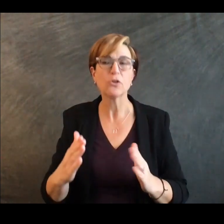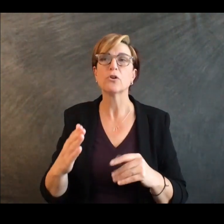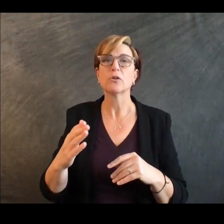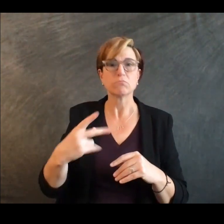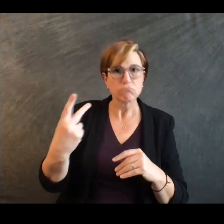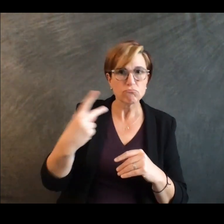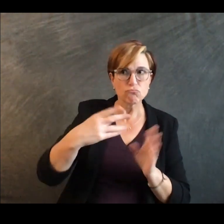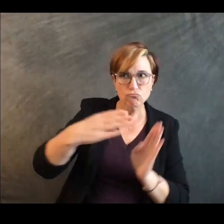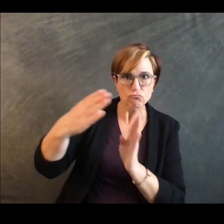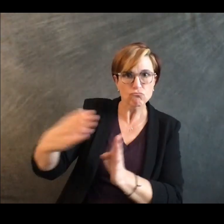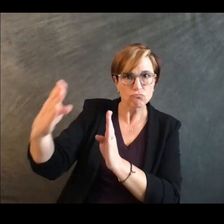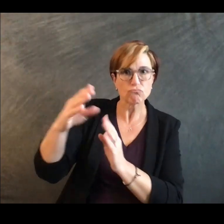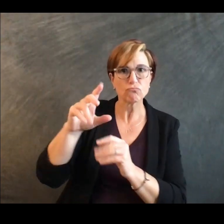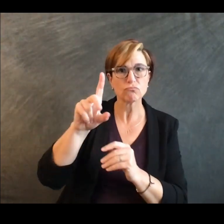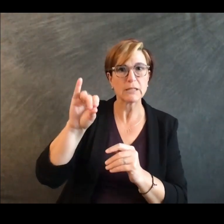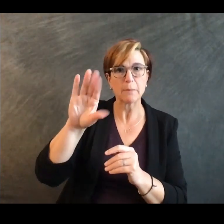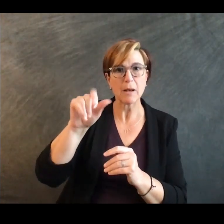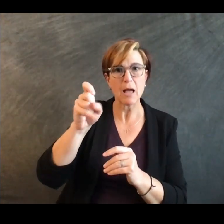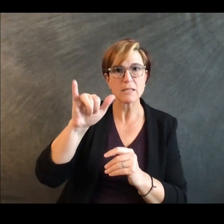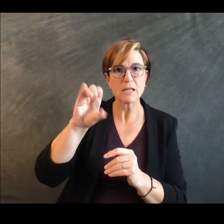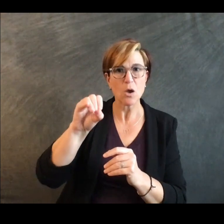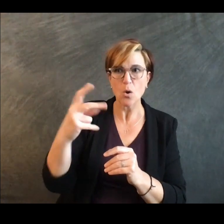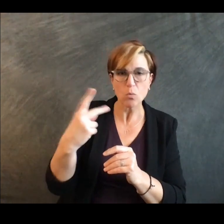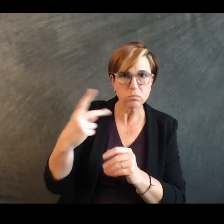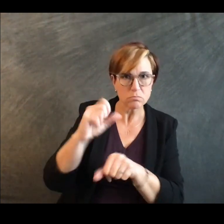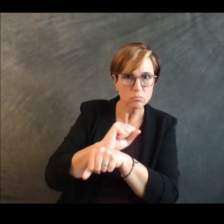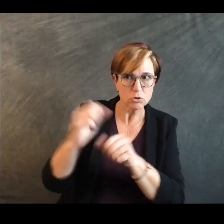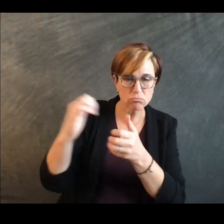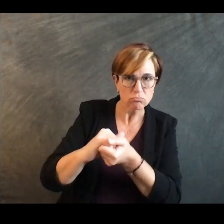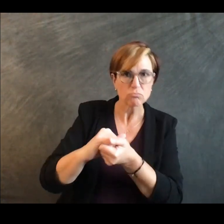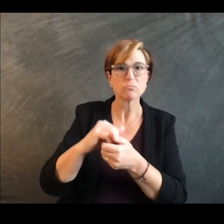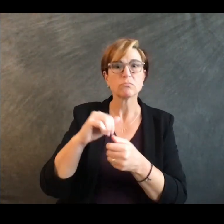Blasio it's been really good spoke to Governor Cuomo it's been great